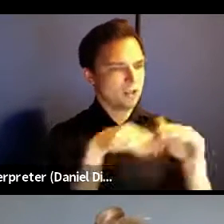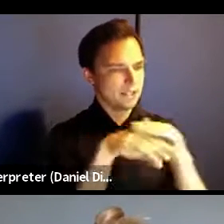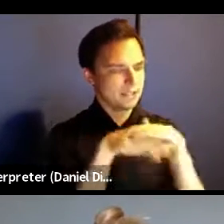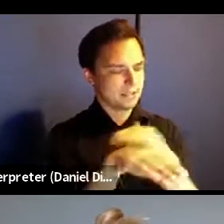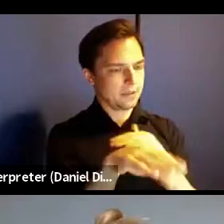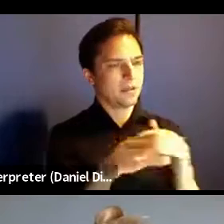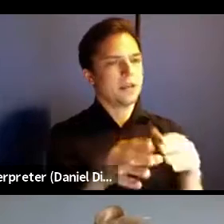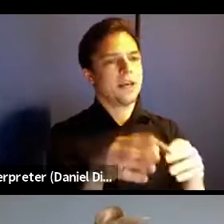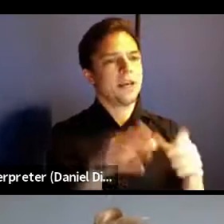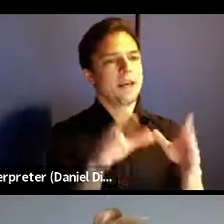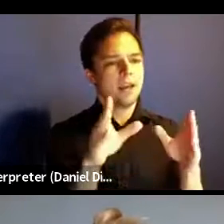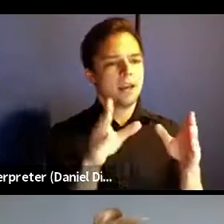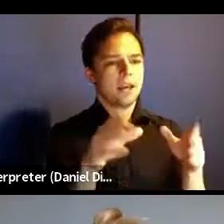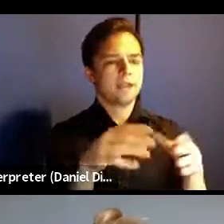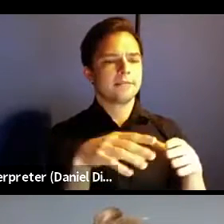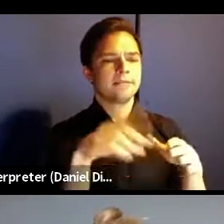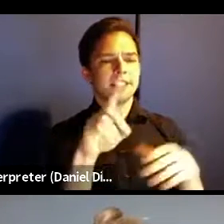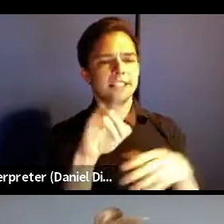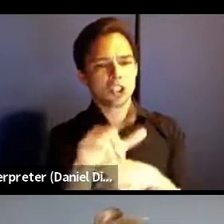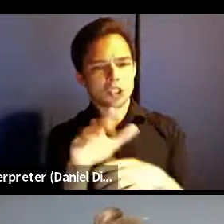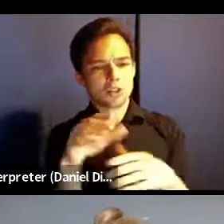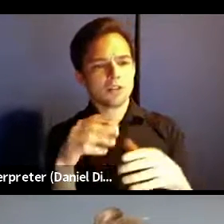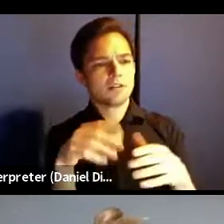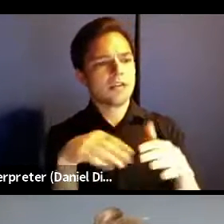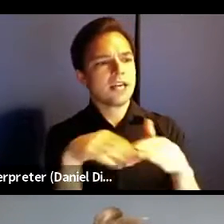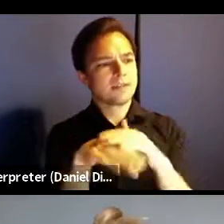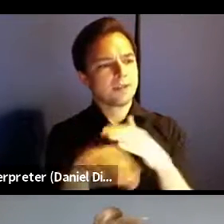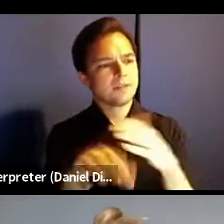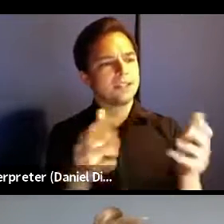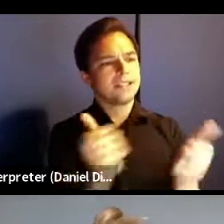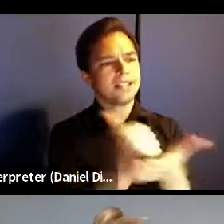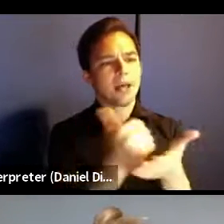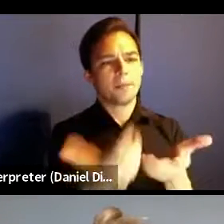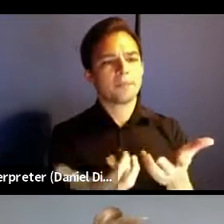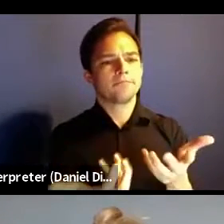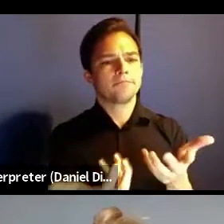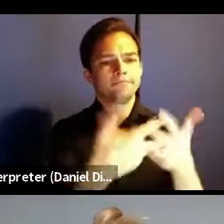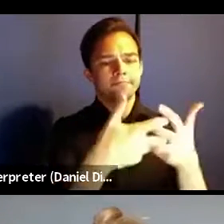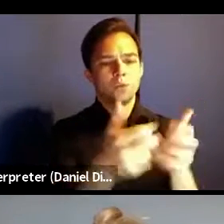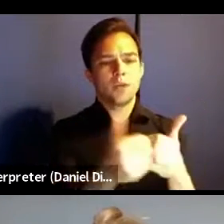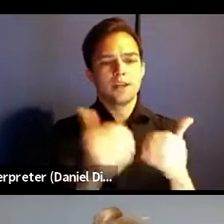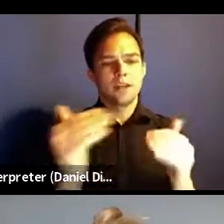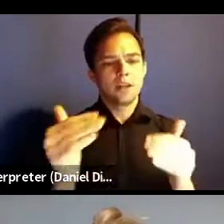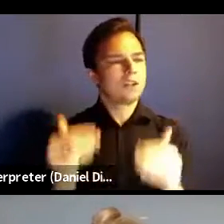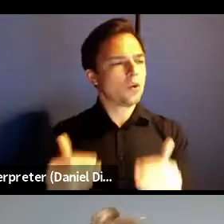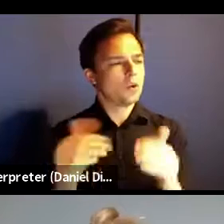digital accessibility in less developed nations? A great question, thank you, Debra,